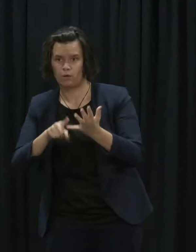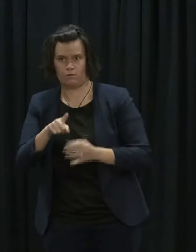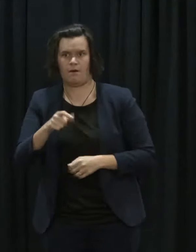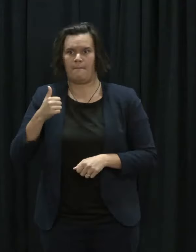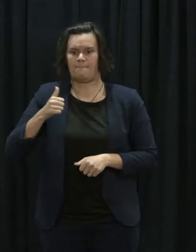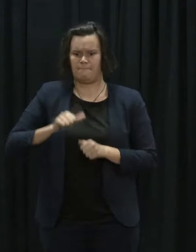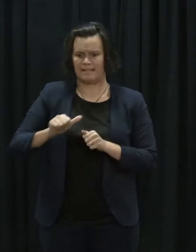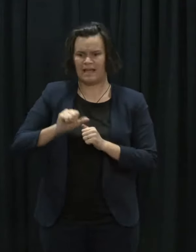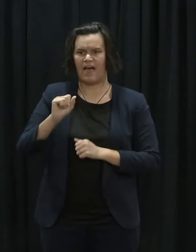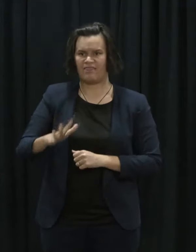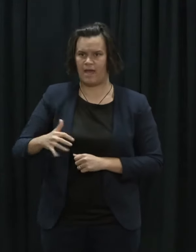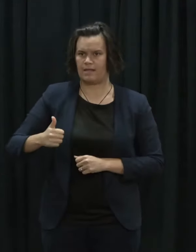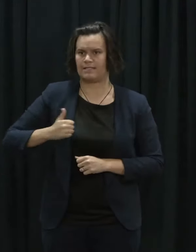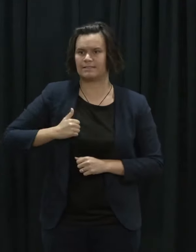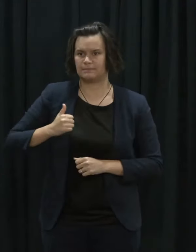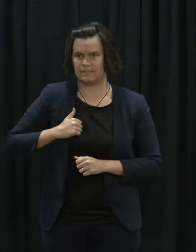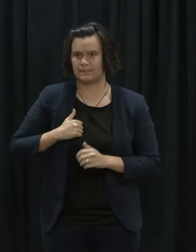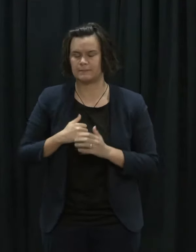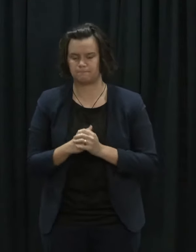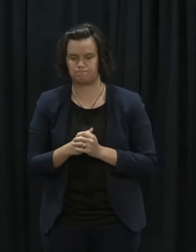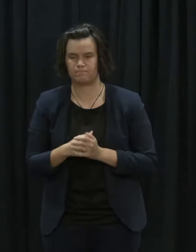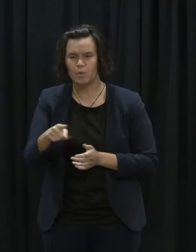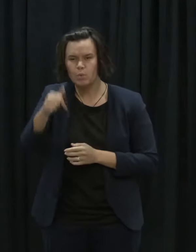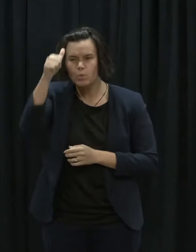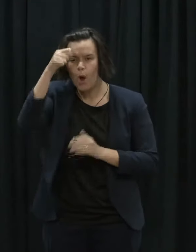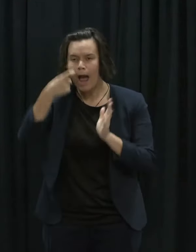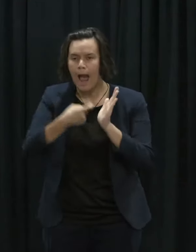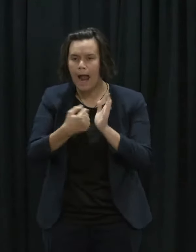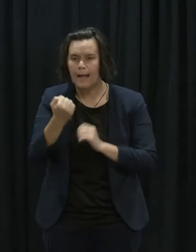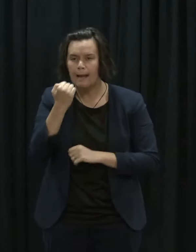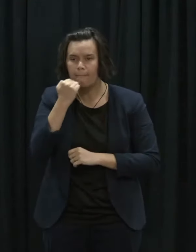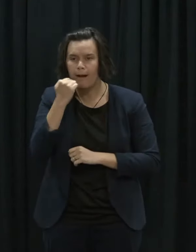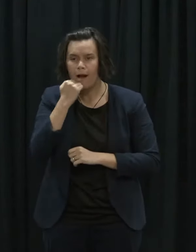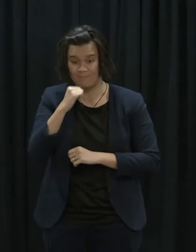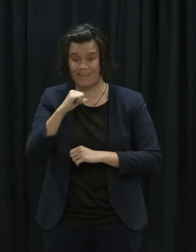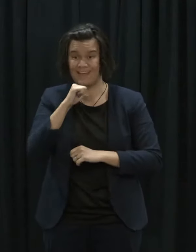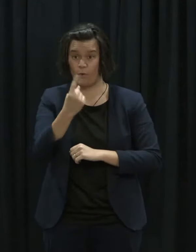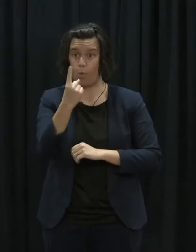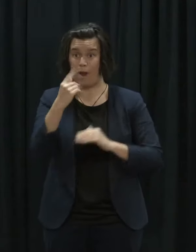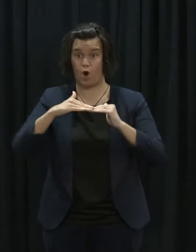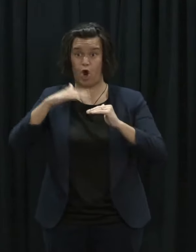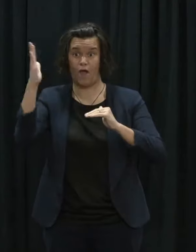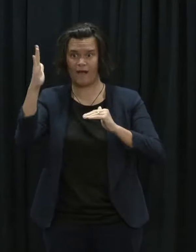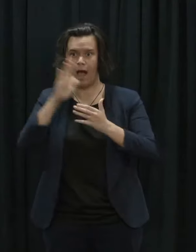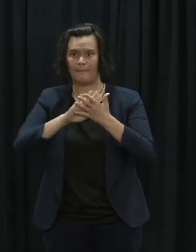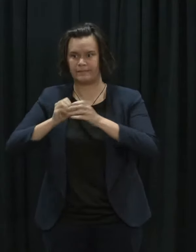hospitalisations and new cases in the ICU are all running